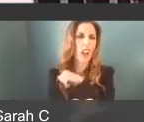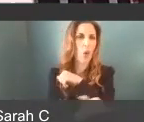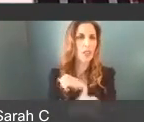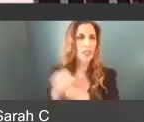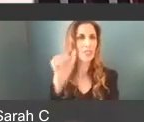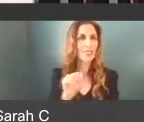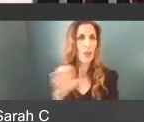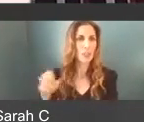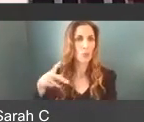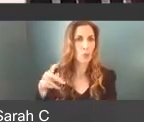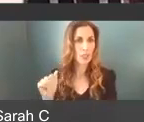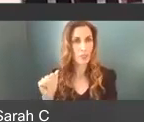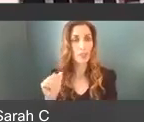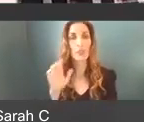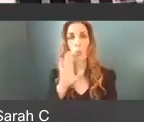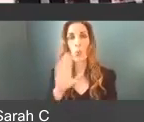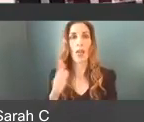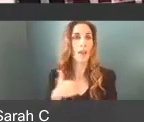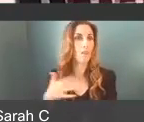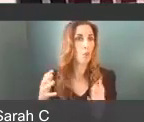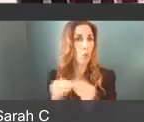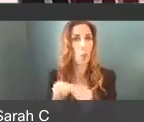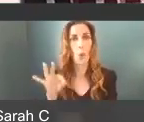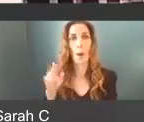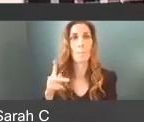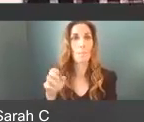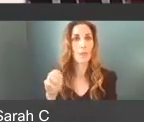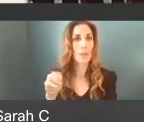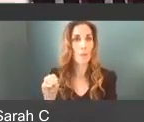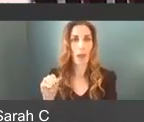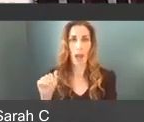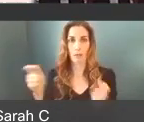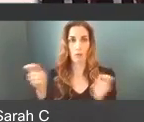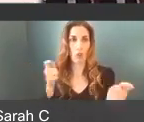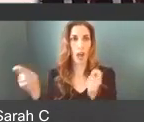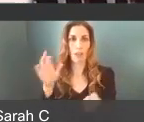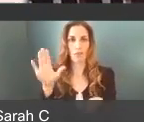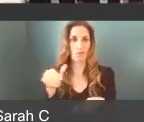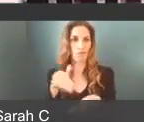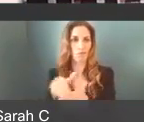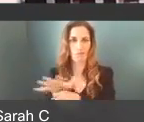There will be no PEMA-run regional site. The delivery of Montgomery County's share